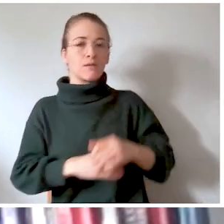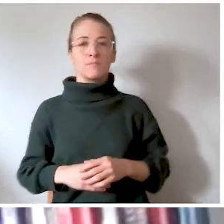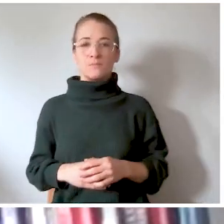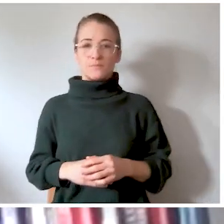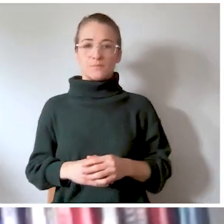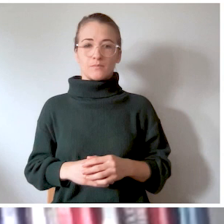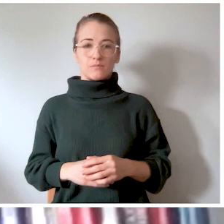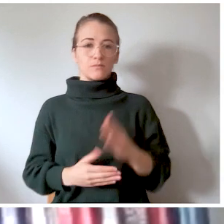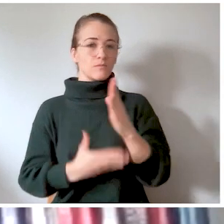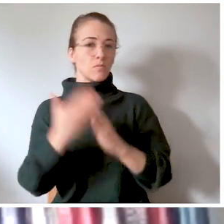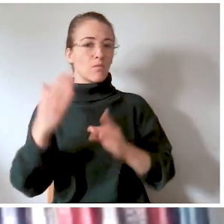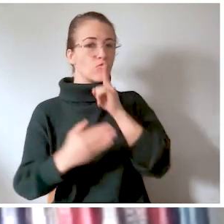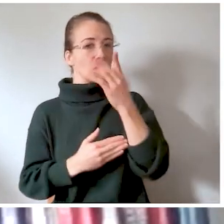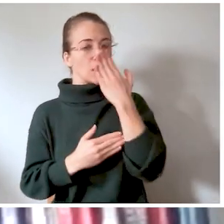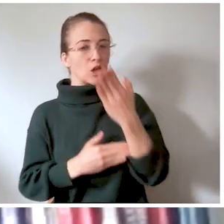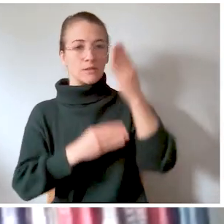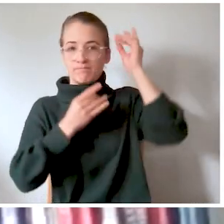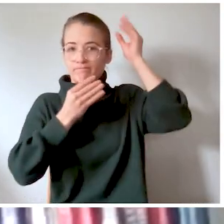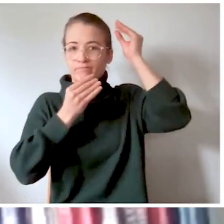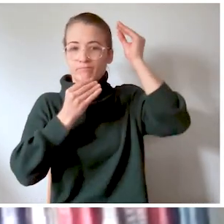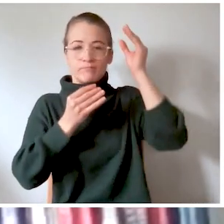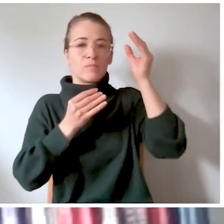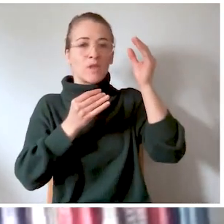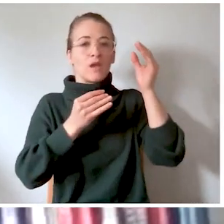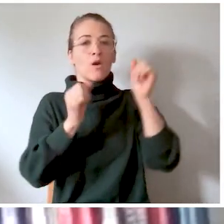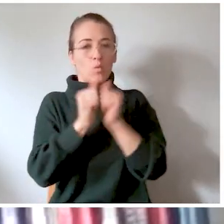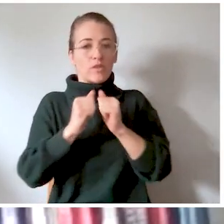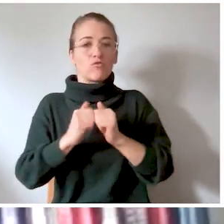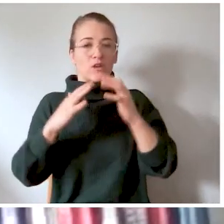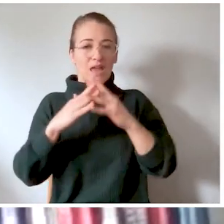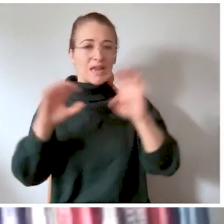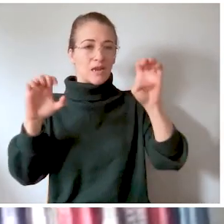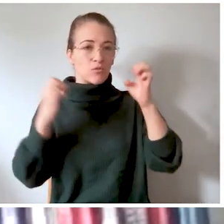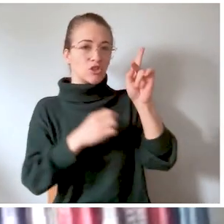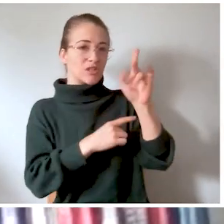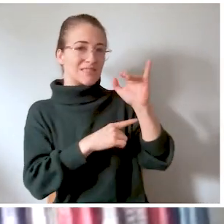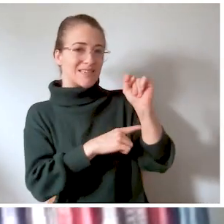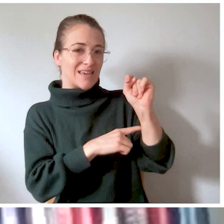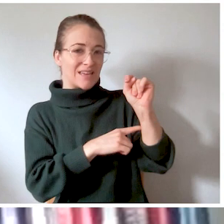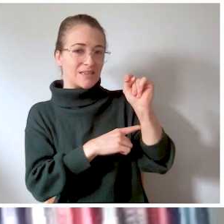But some really good things to think about in terms of creating an emergency kit, specifically depending on your needs